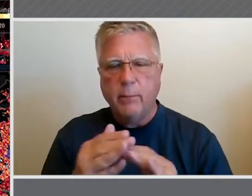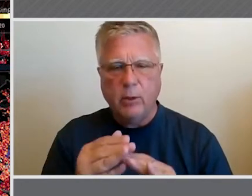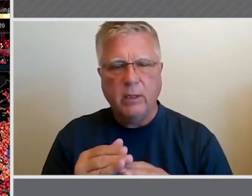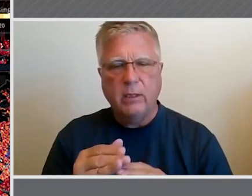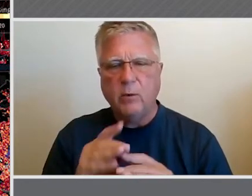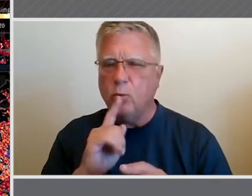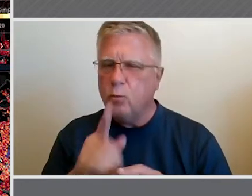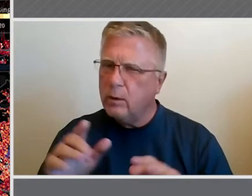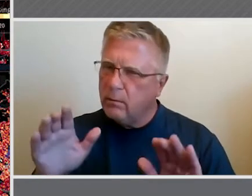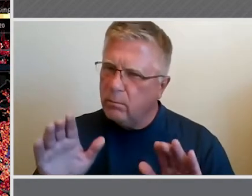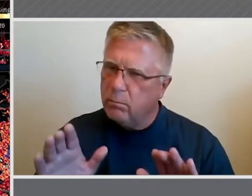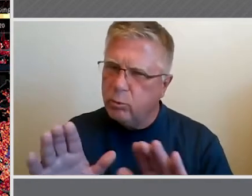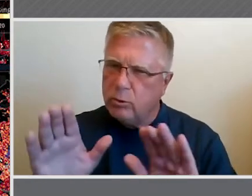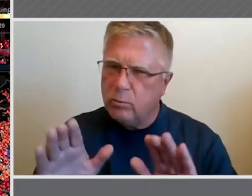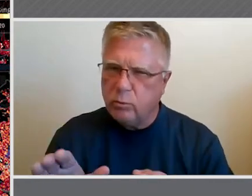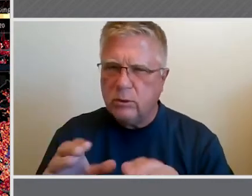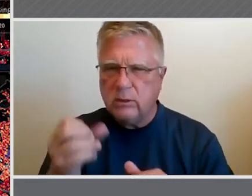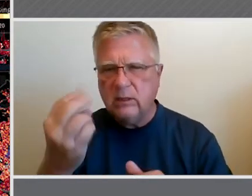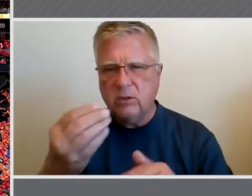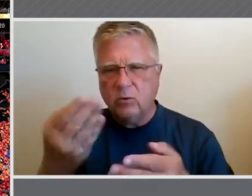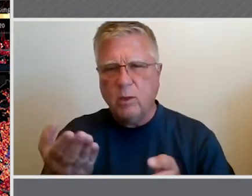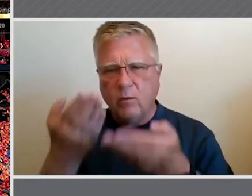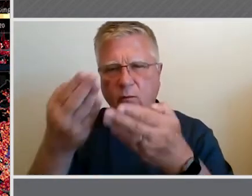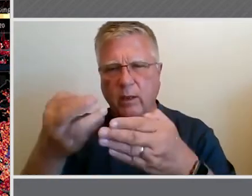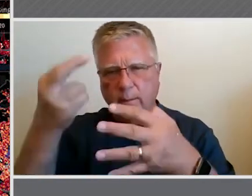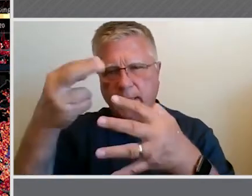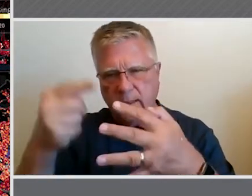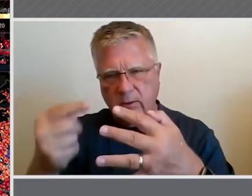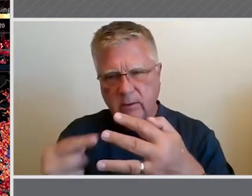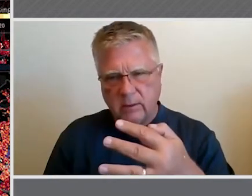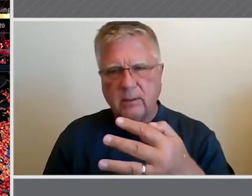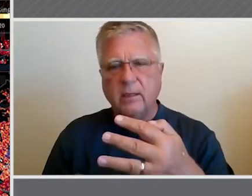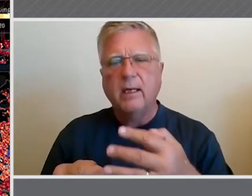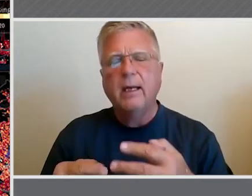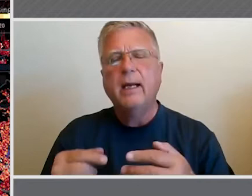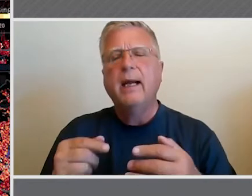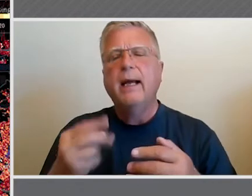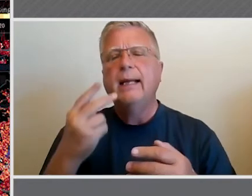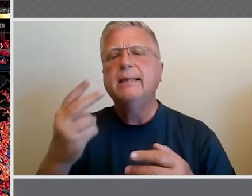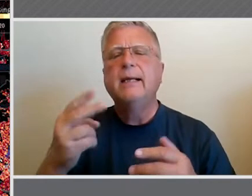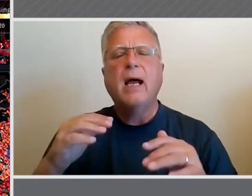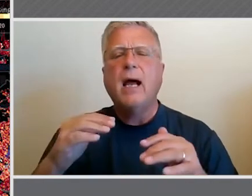for these 12 recommendations and see see what can we accomplish in Affirmatively Furthering fair housing.